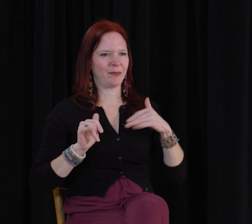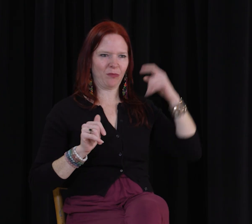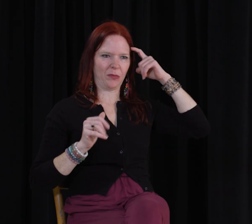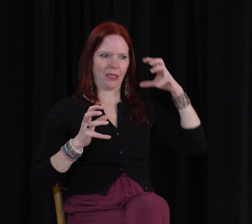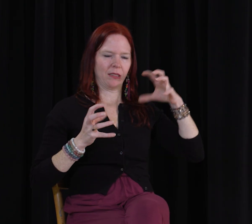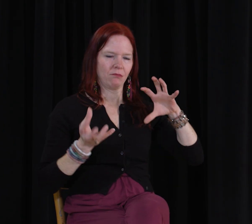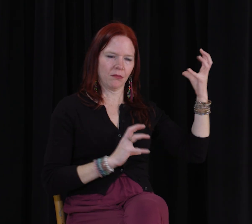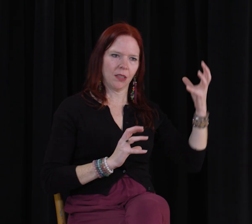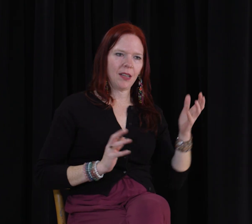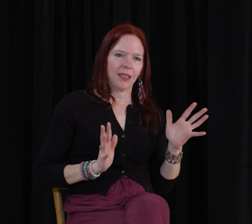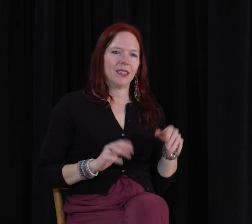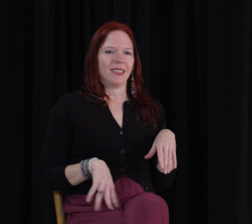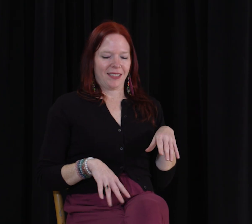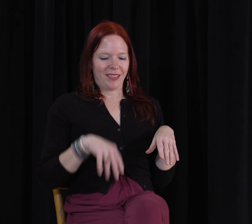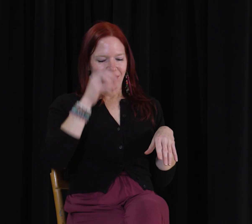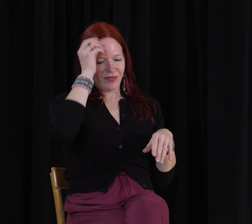It still really messes with my head.